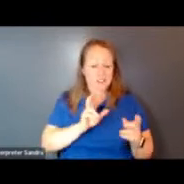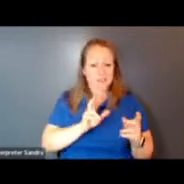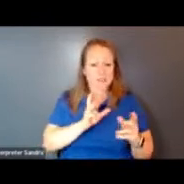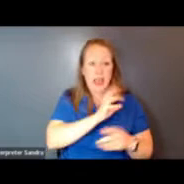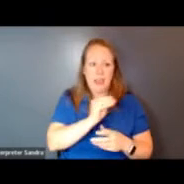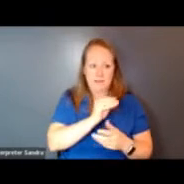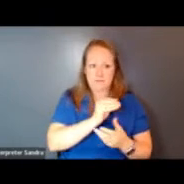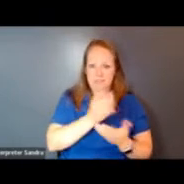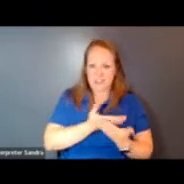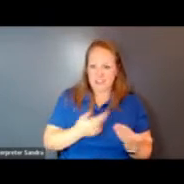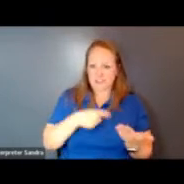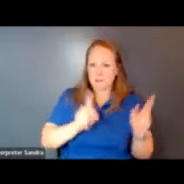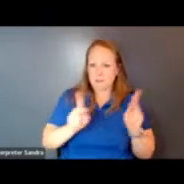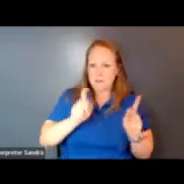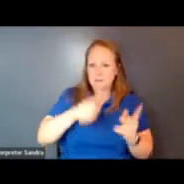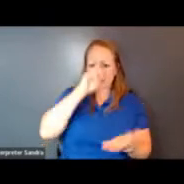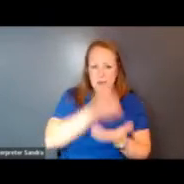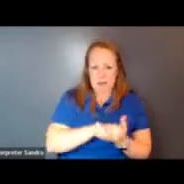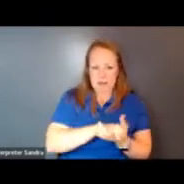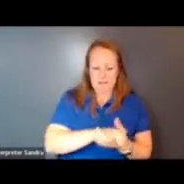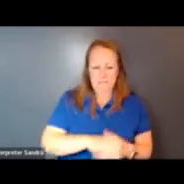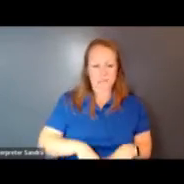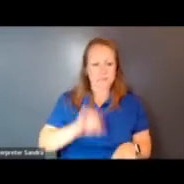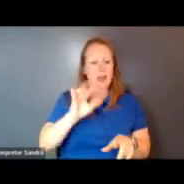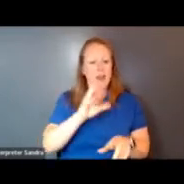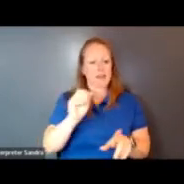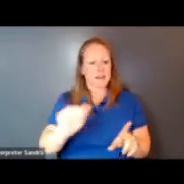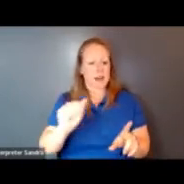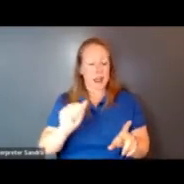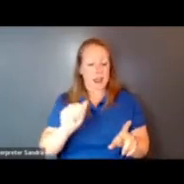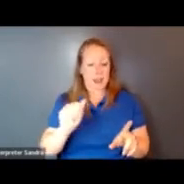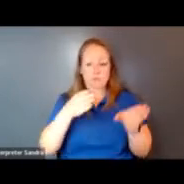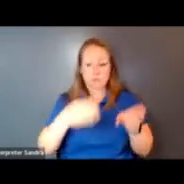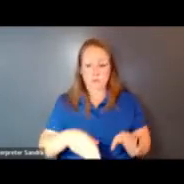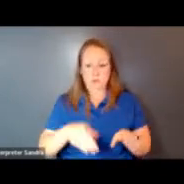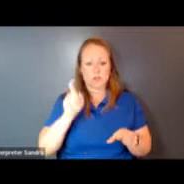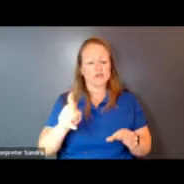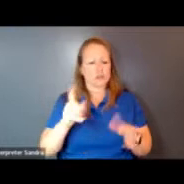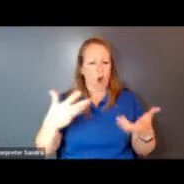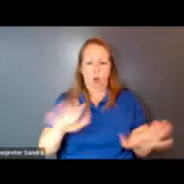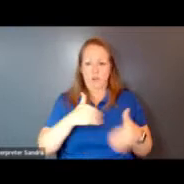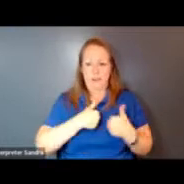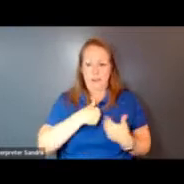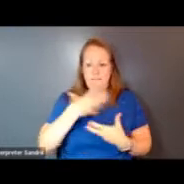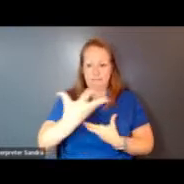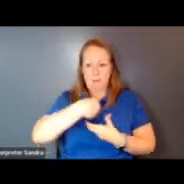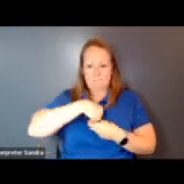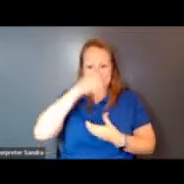person be an eye of the eye and a person should have these beliefs coming into the position. First and foremost, they need to believe and true